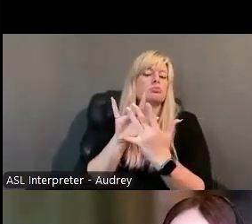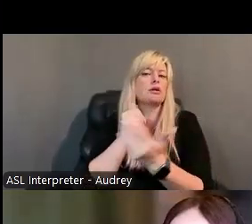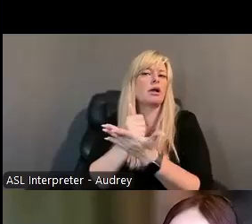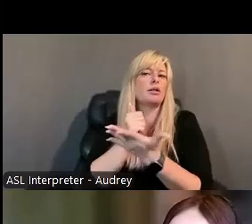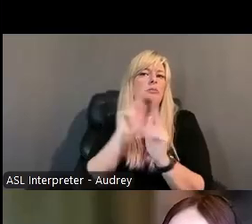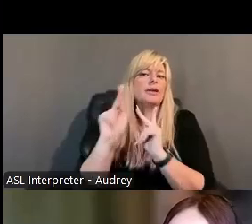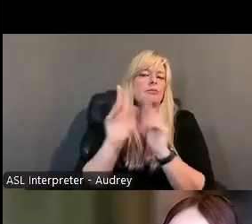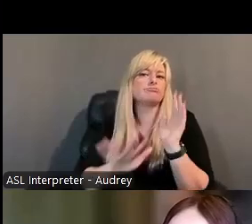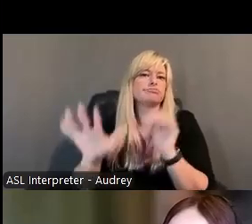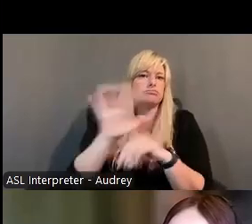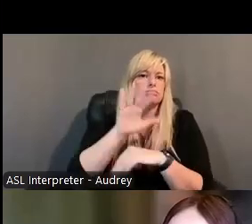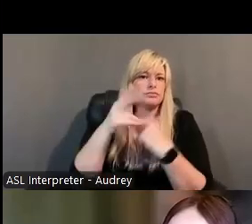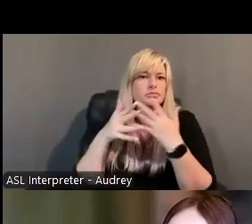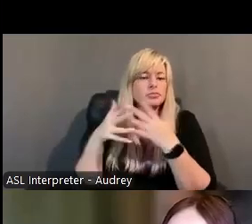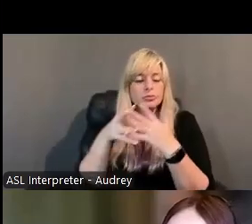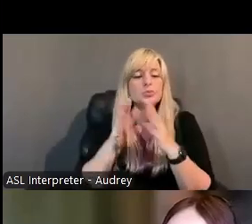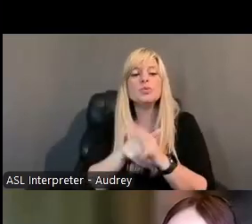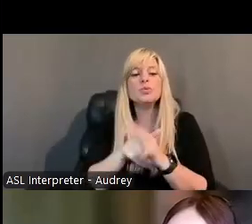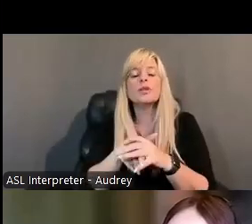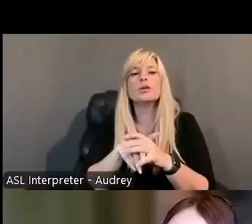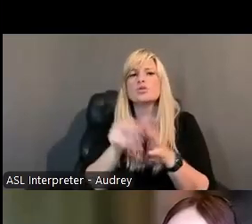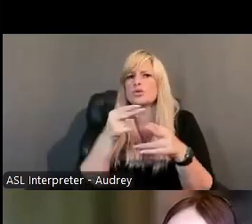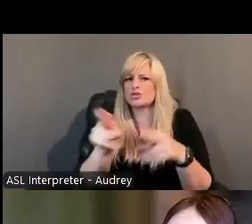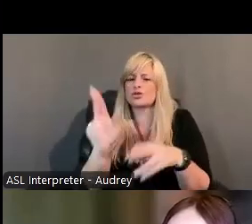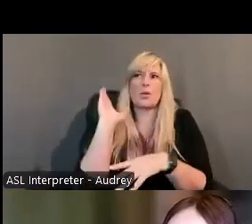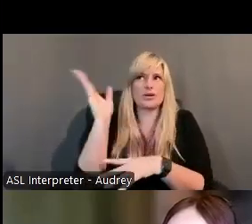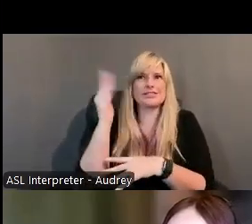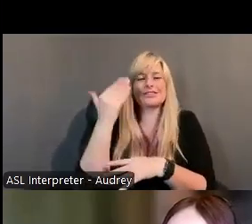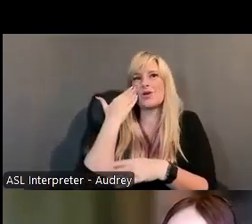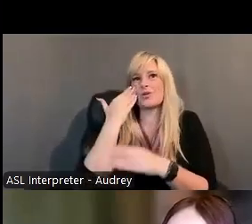during this short presentation, we realized it's a very short amount of time. We're going to talk